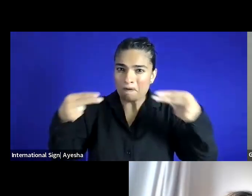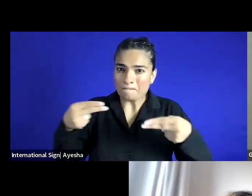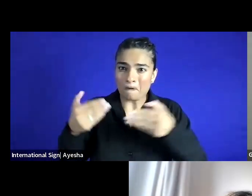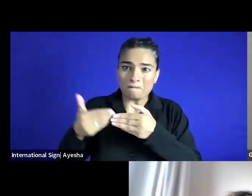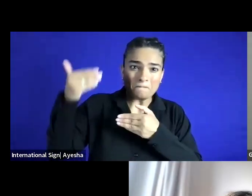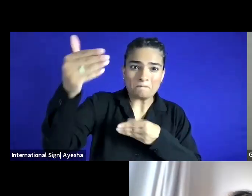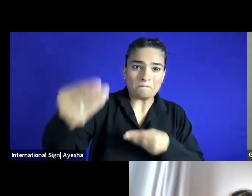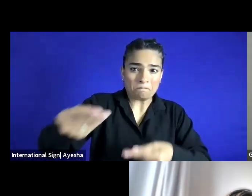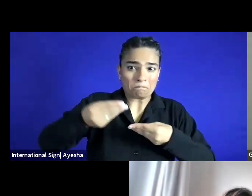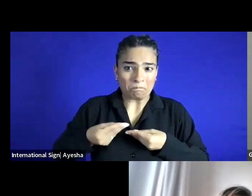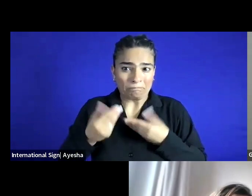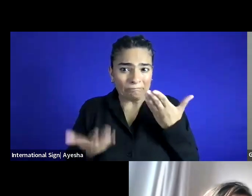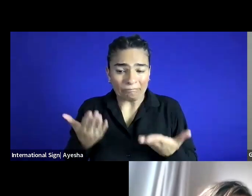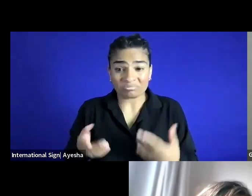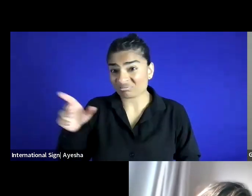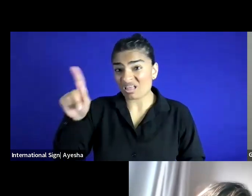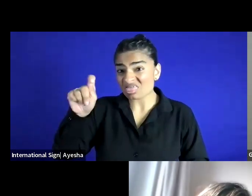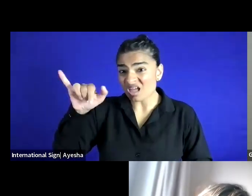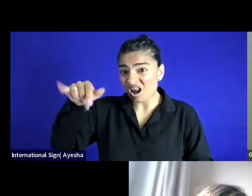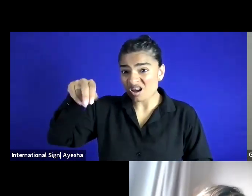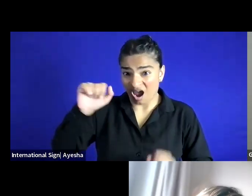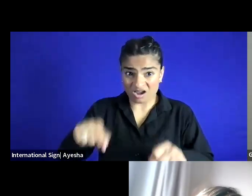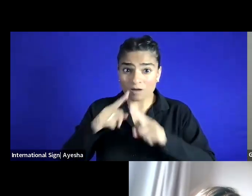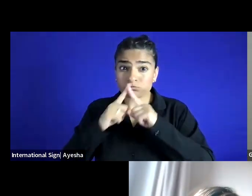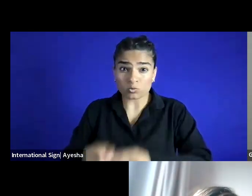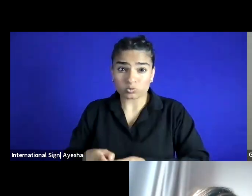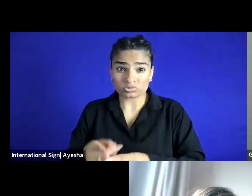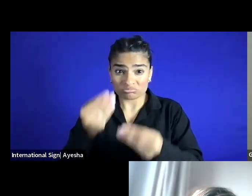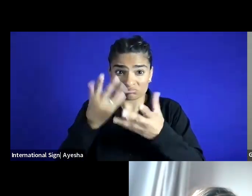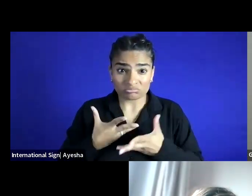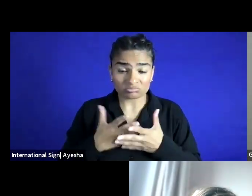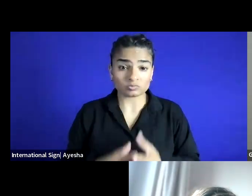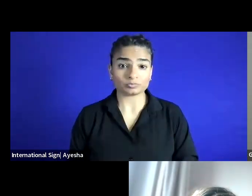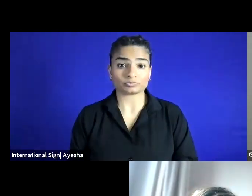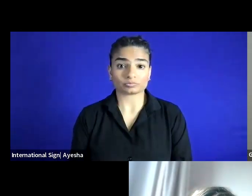Tina, and just share a little bit about, rooming if you feel we have further information